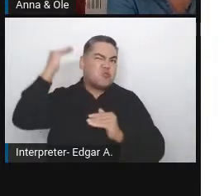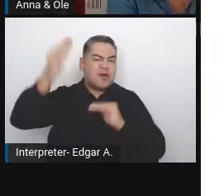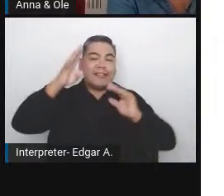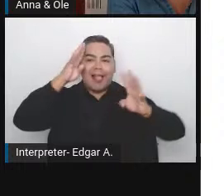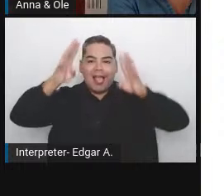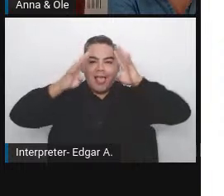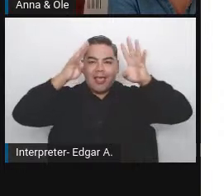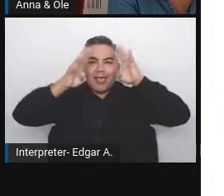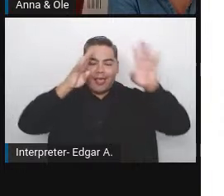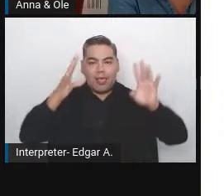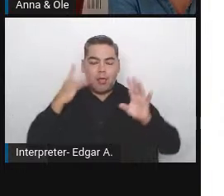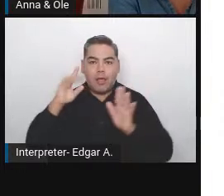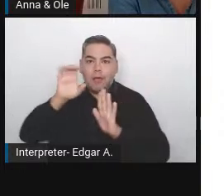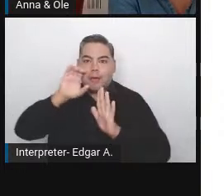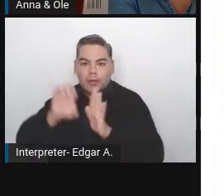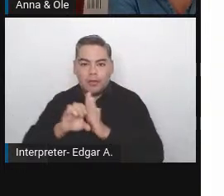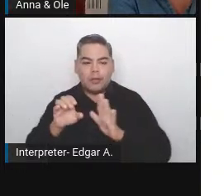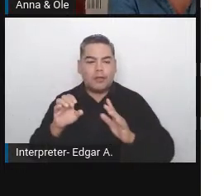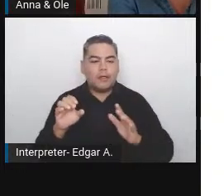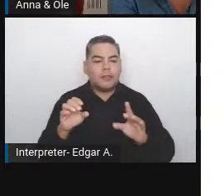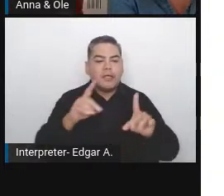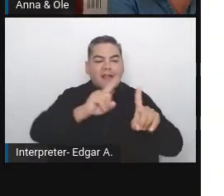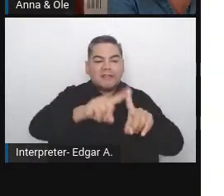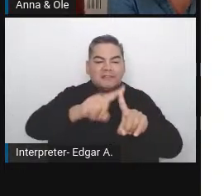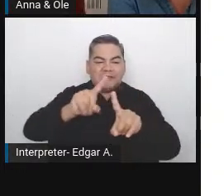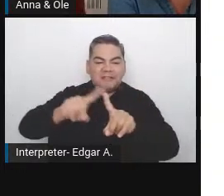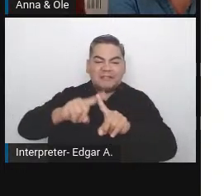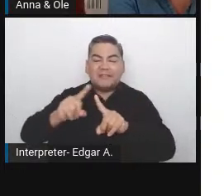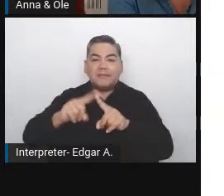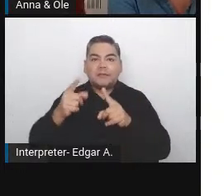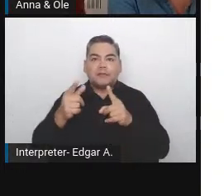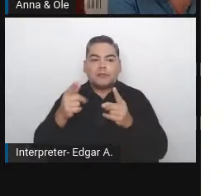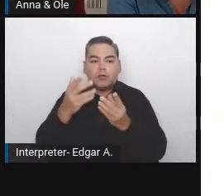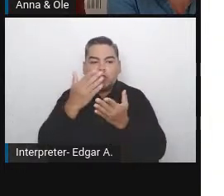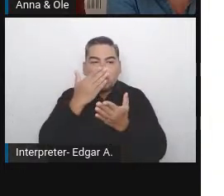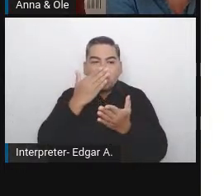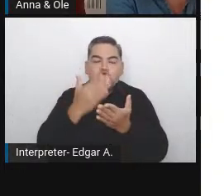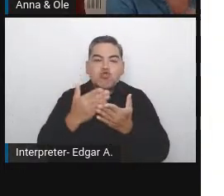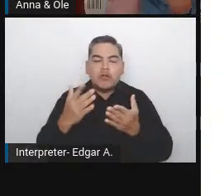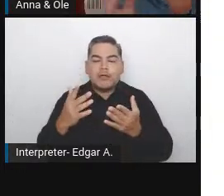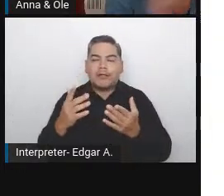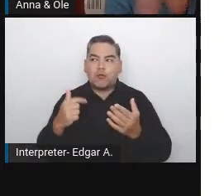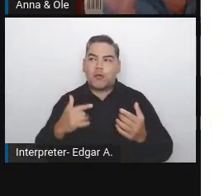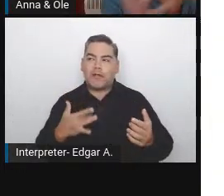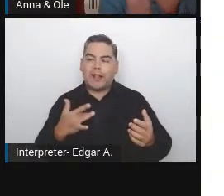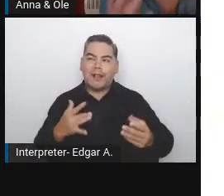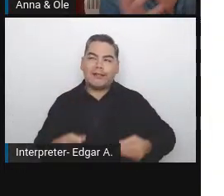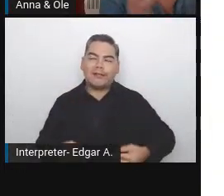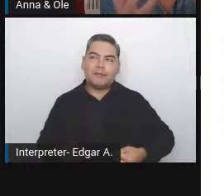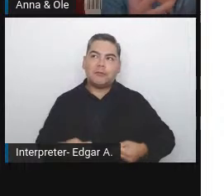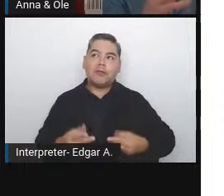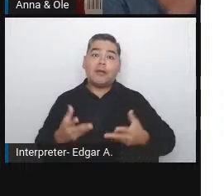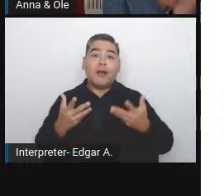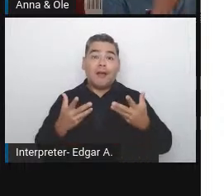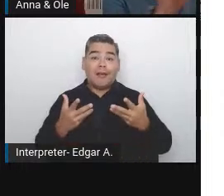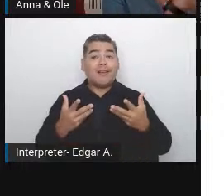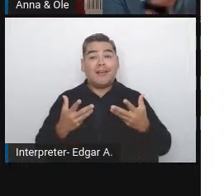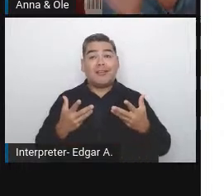was with the page titles and how editors can get a bit too created. We had a lot of podcasts and a lot of good